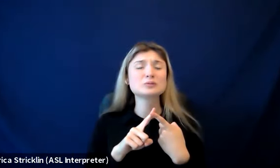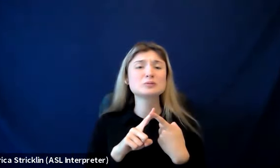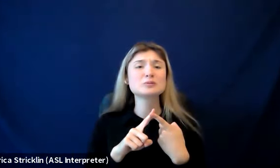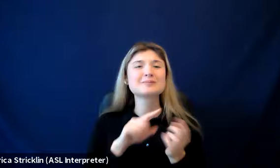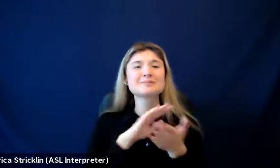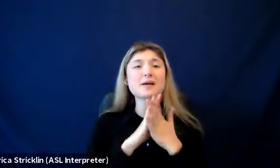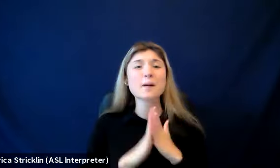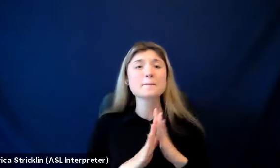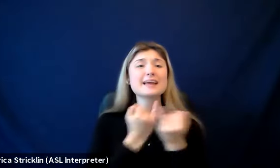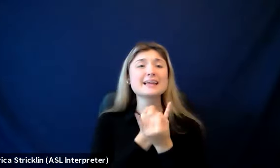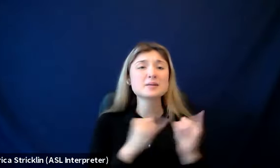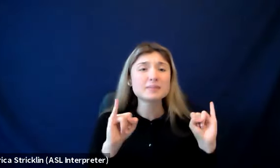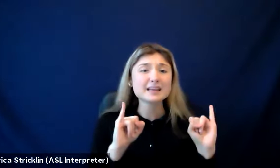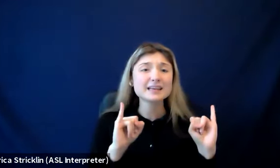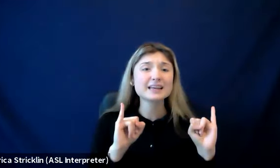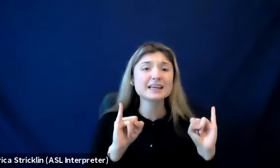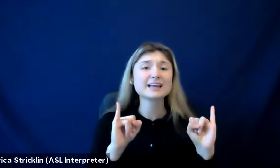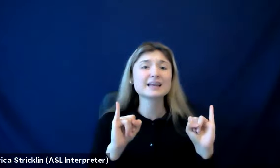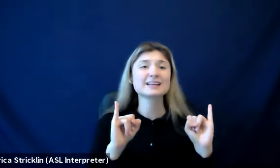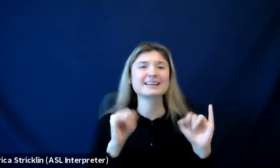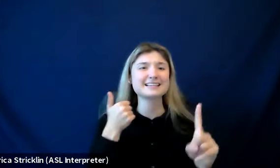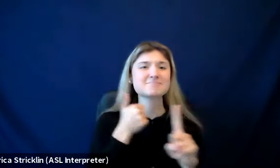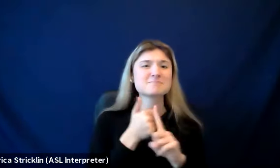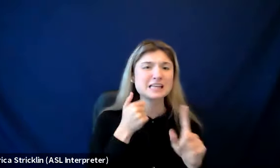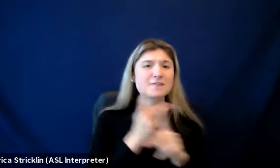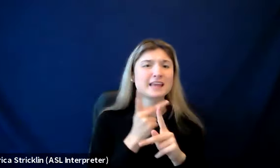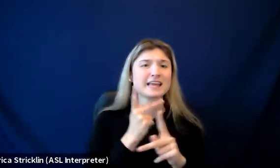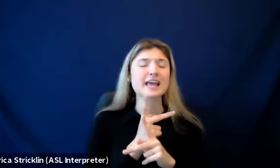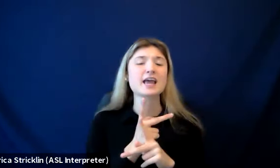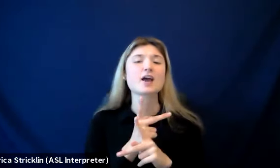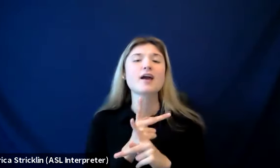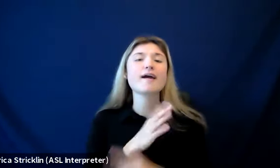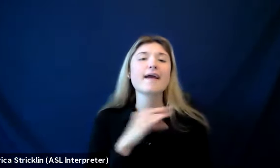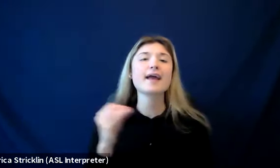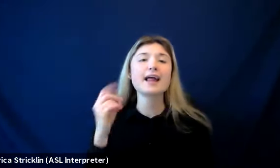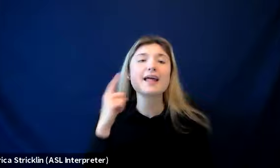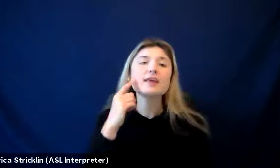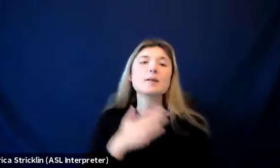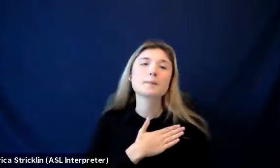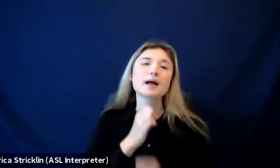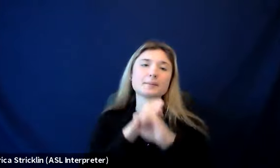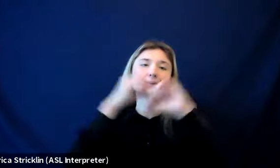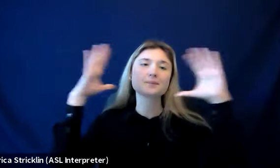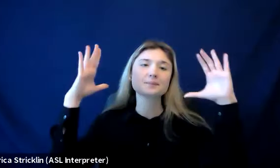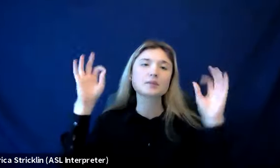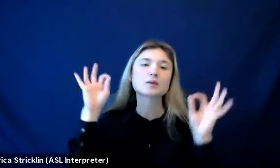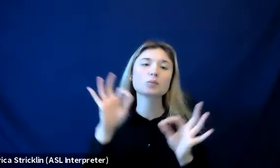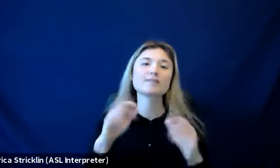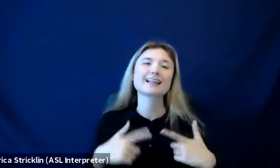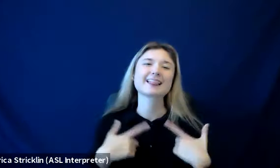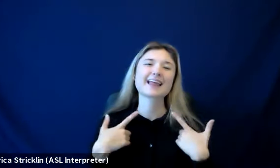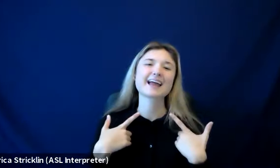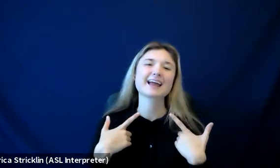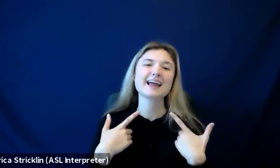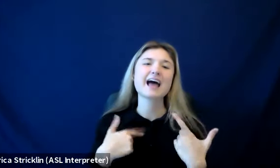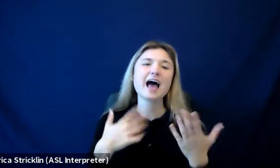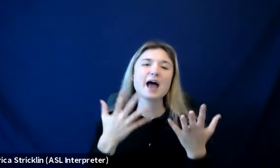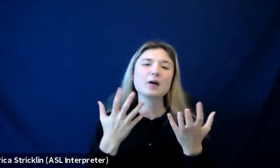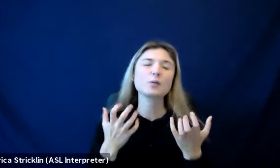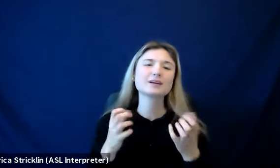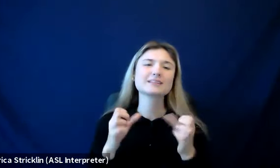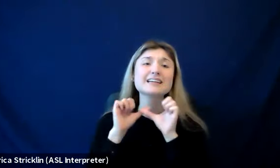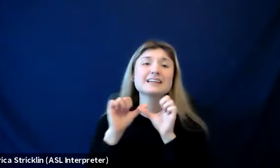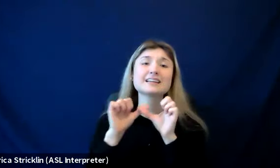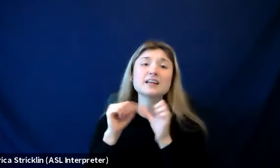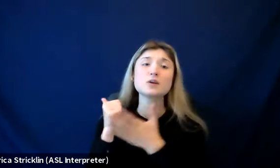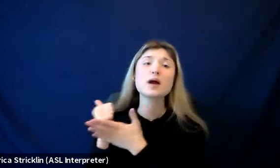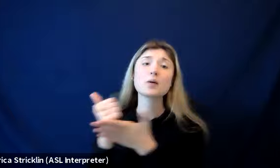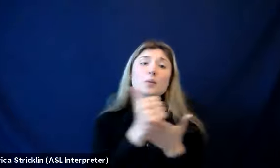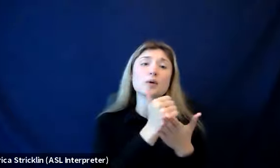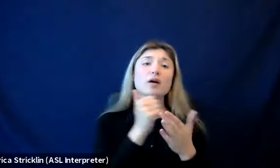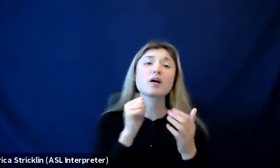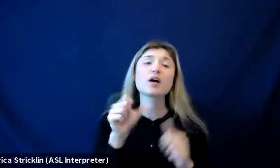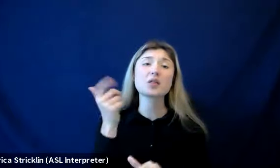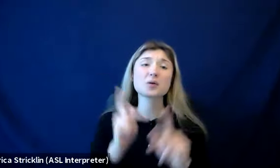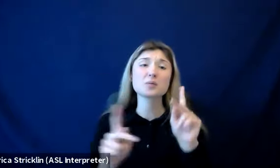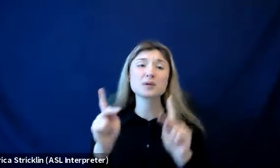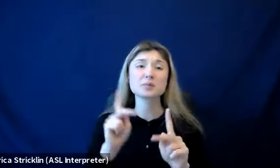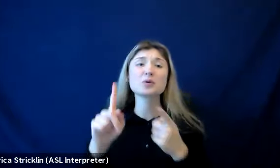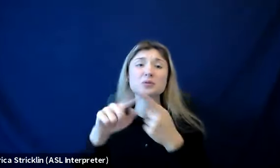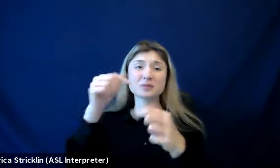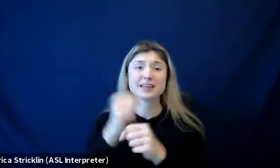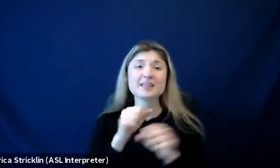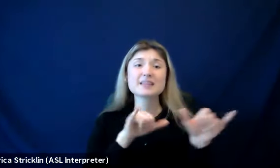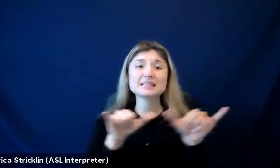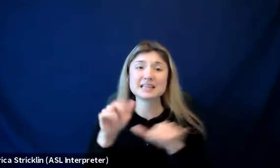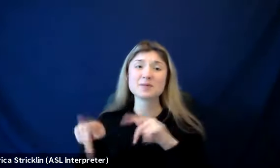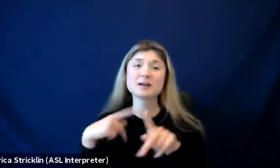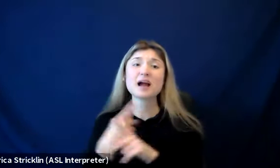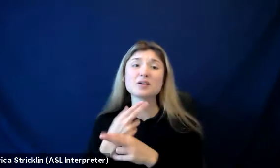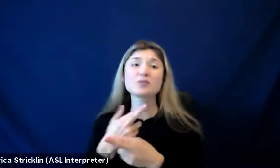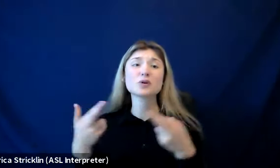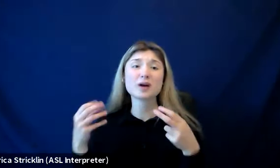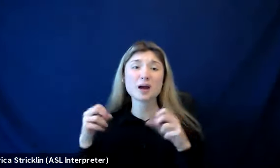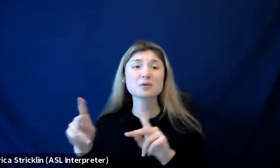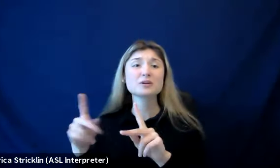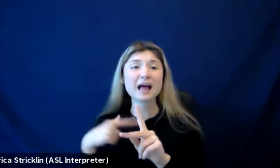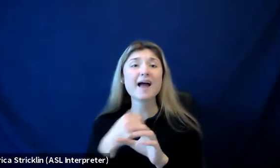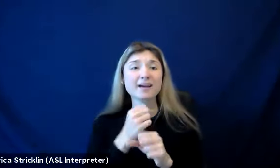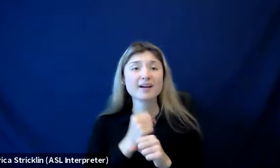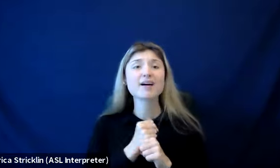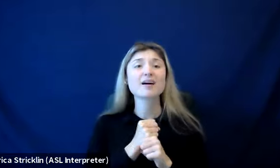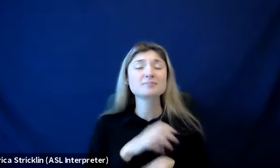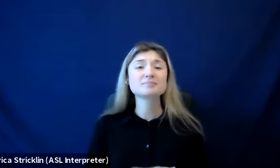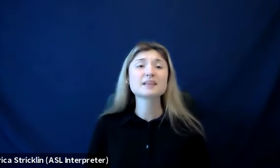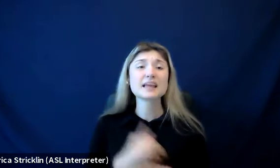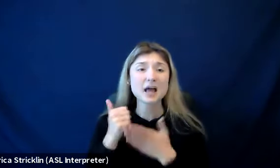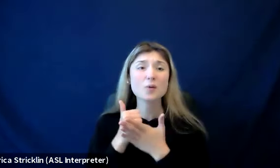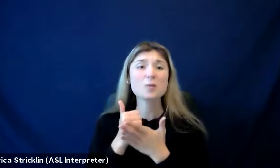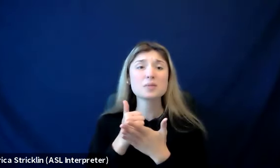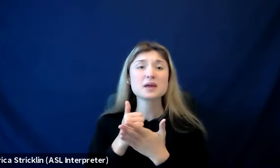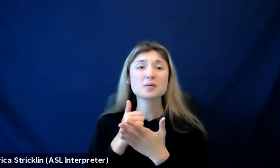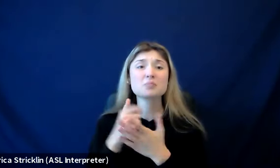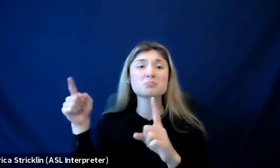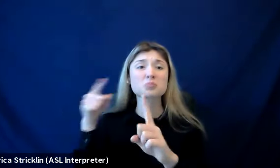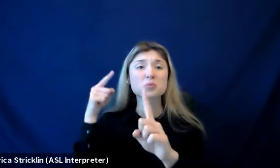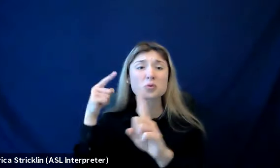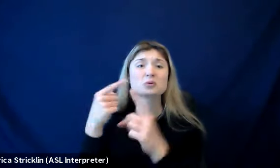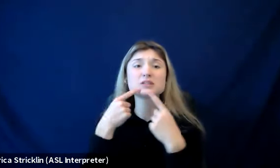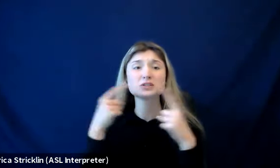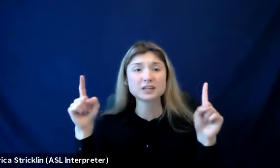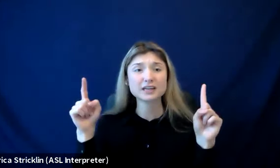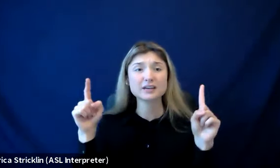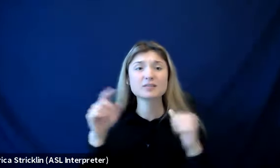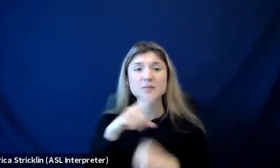independent and self sufficient. And I think in my perfect life. I would really like to just keep helping others to be able to find those same kind of resources and opportunities and to be able to reach those same kind of goals, because